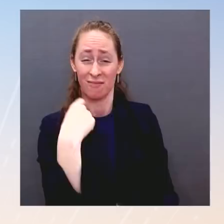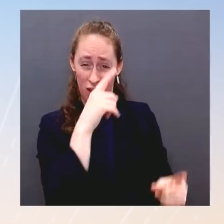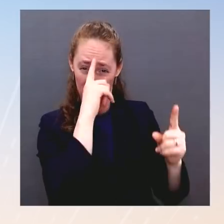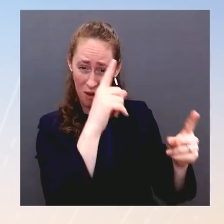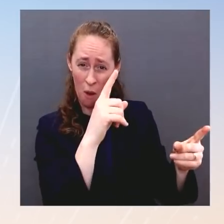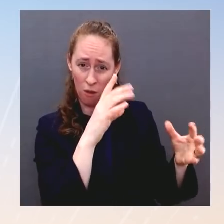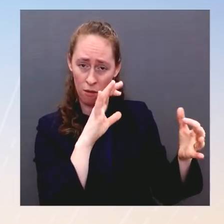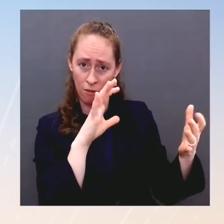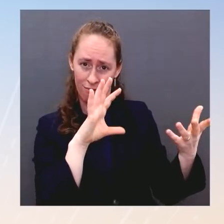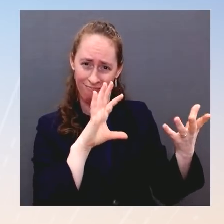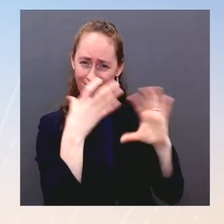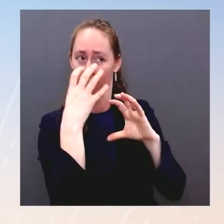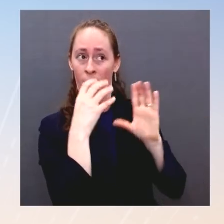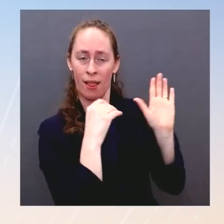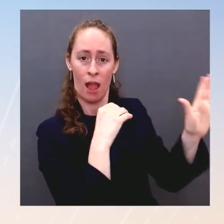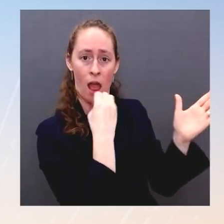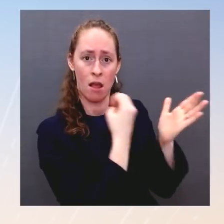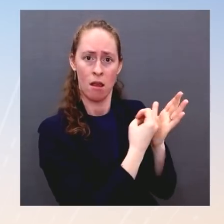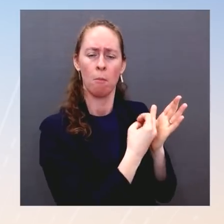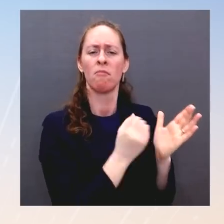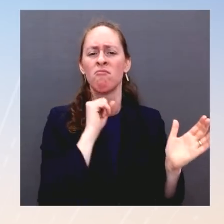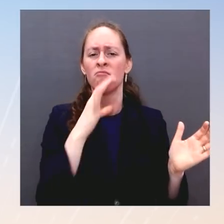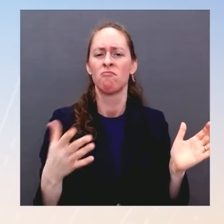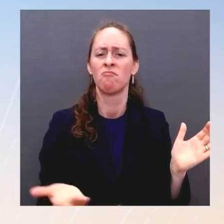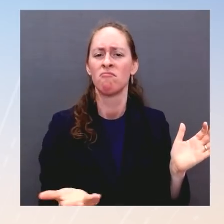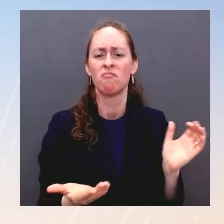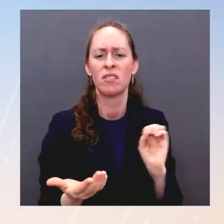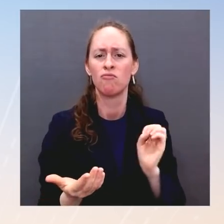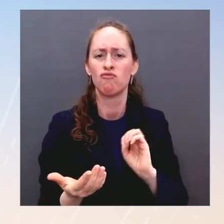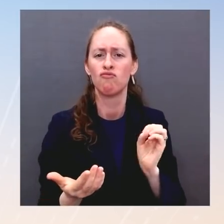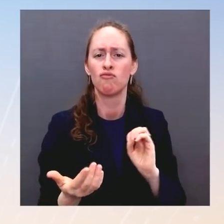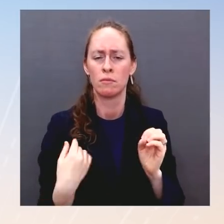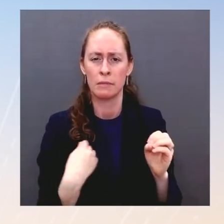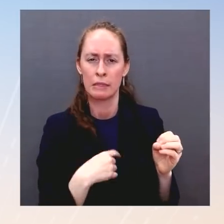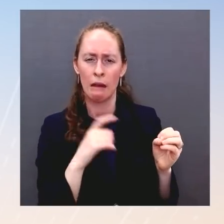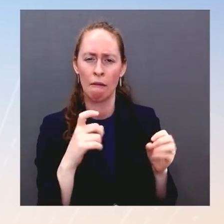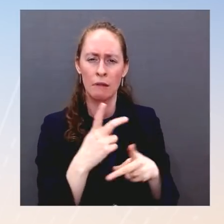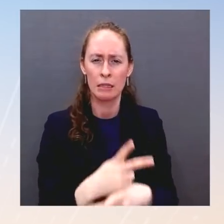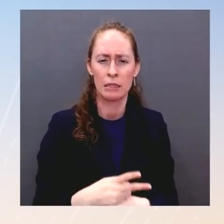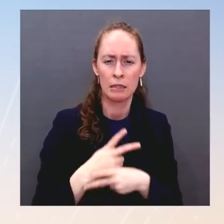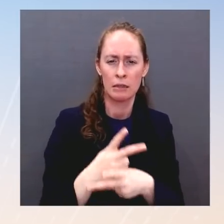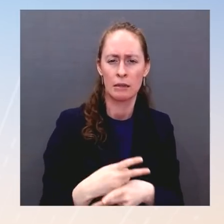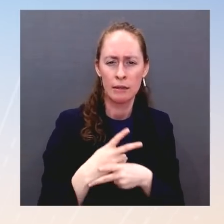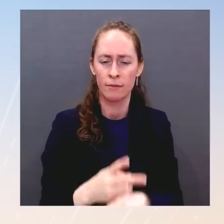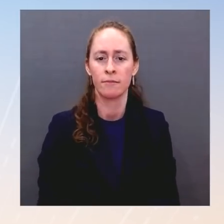And I think when Daleep -- as Daleep has been in here a few times over the last week, he has conveyed we do risk assessments -- right?